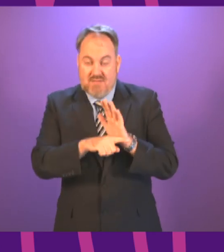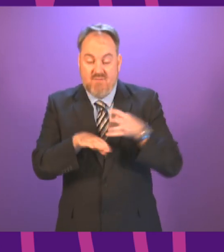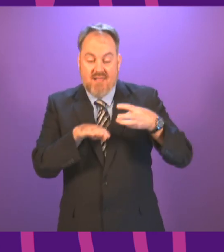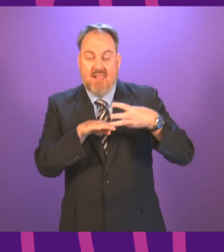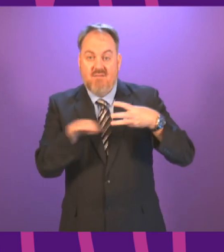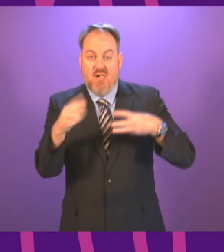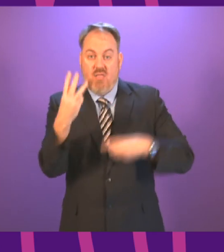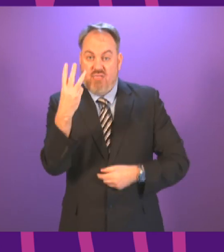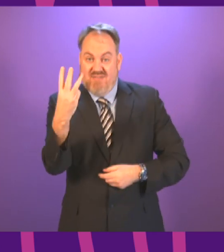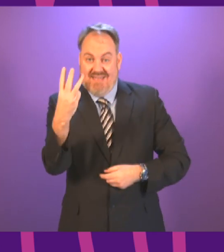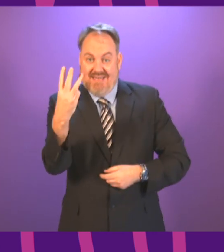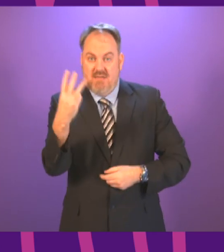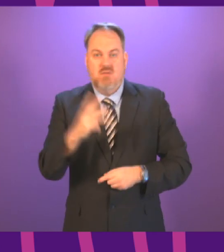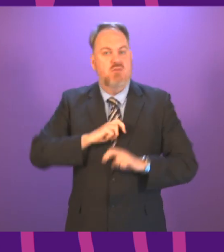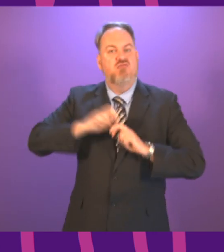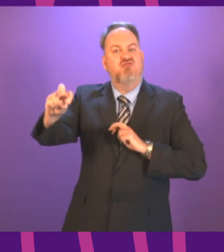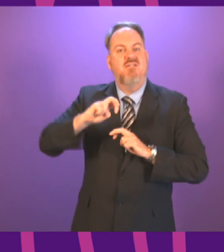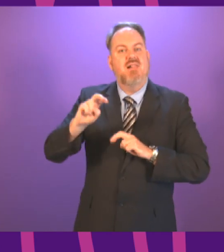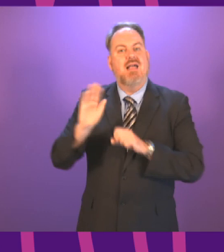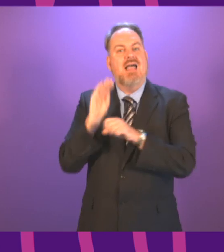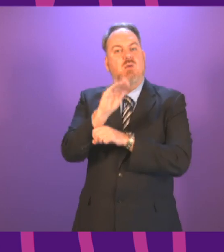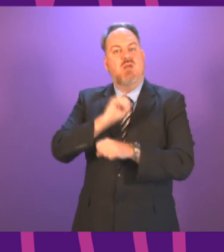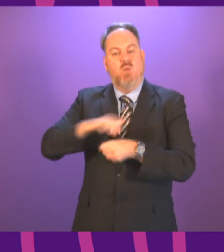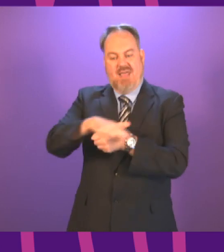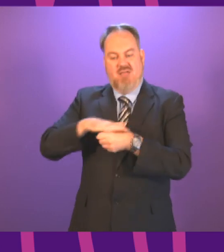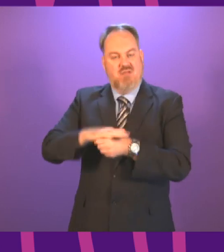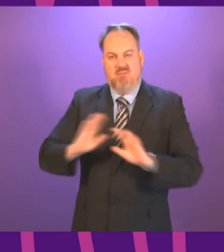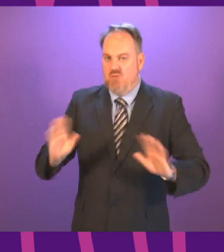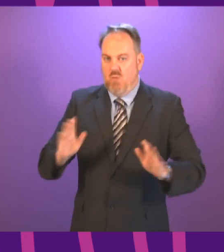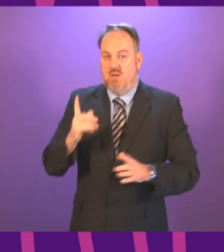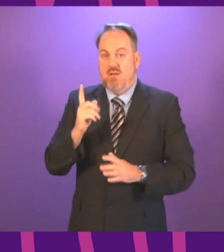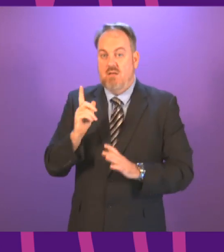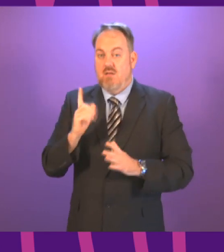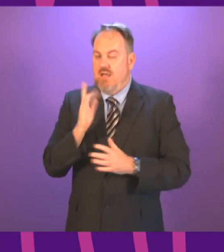People in level 3 areas should not travel outside their own local authority area, unless